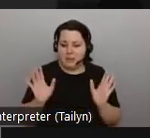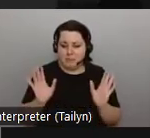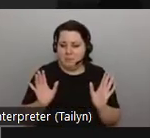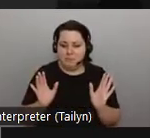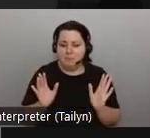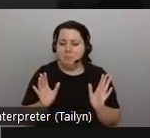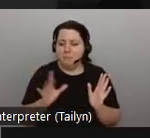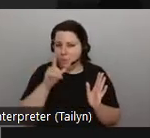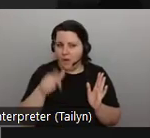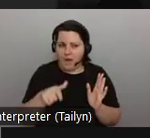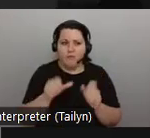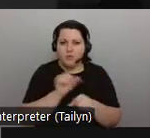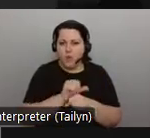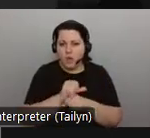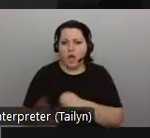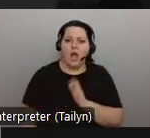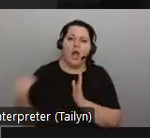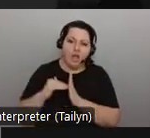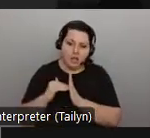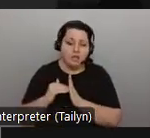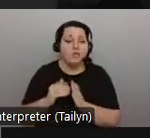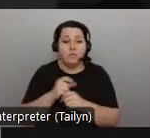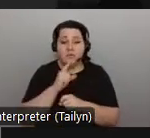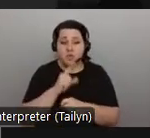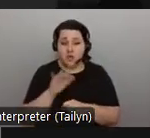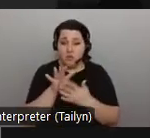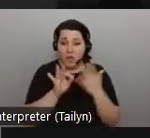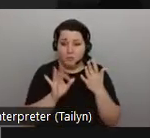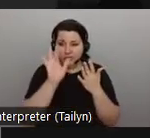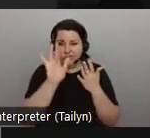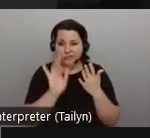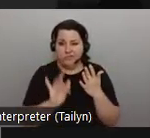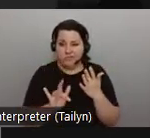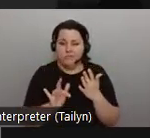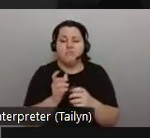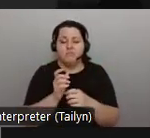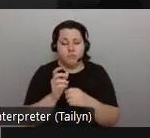, you might have to go in and delete that. But a lot of that is just cleaning up rather than having to